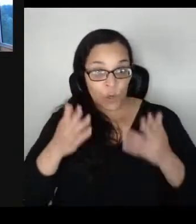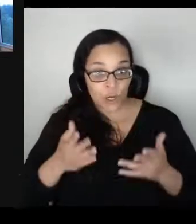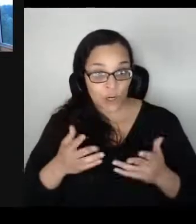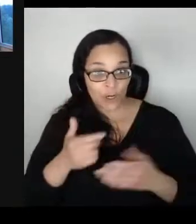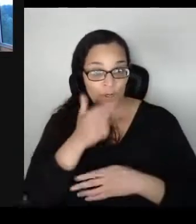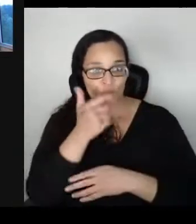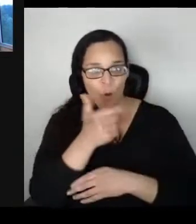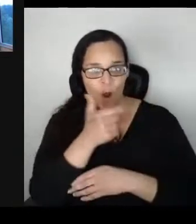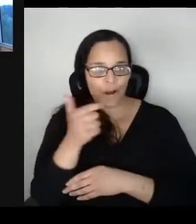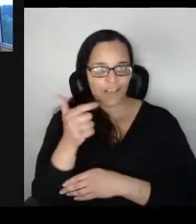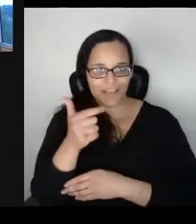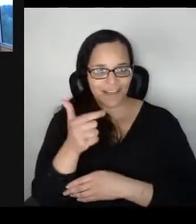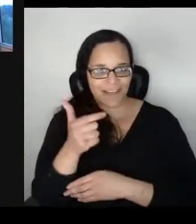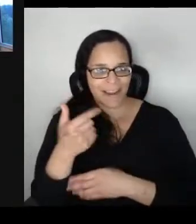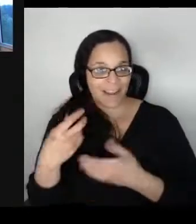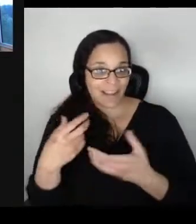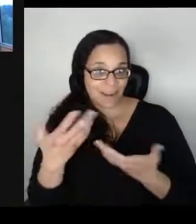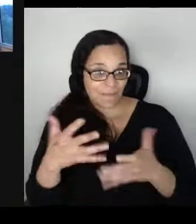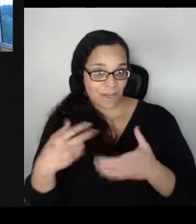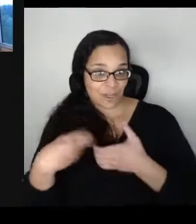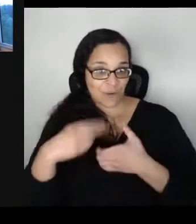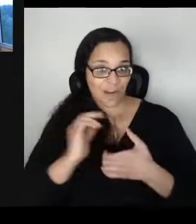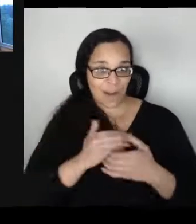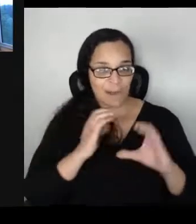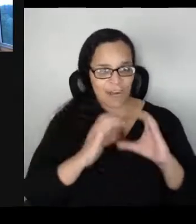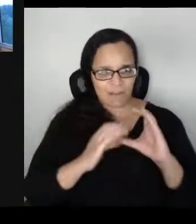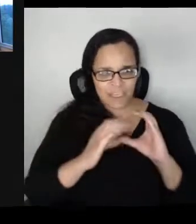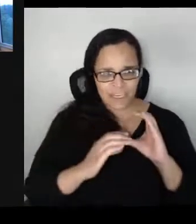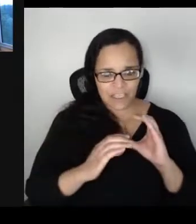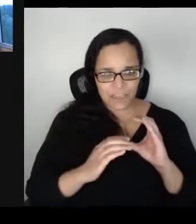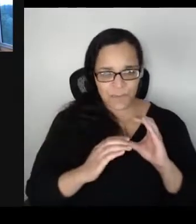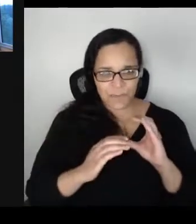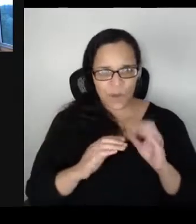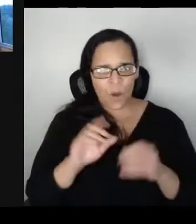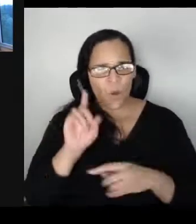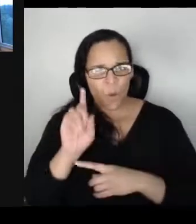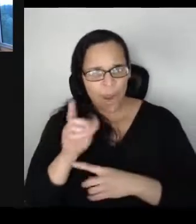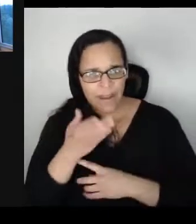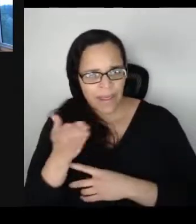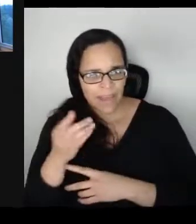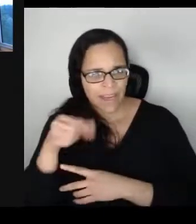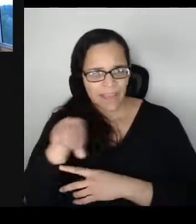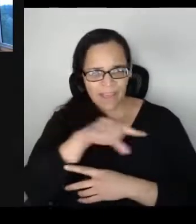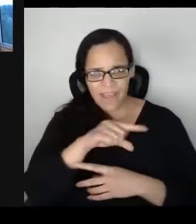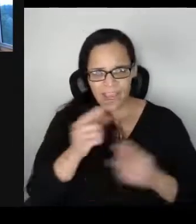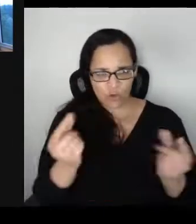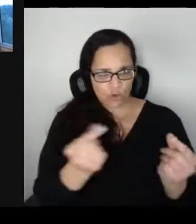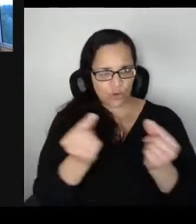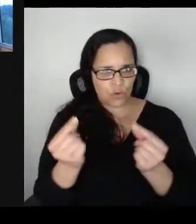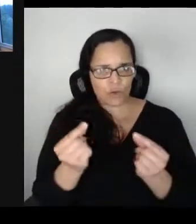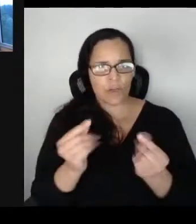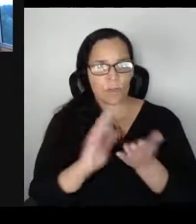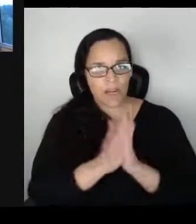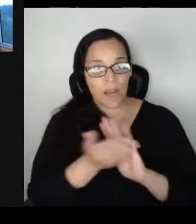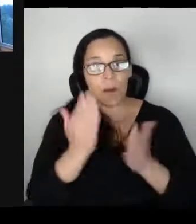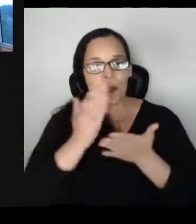What is one thing that they can do to be part of the change and to create change?